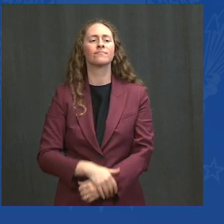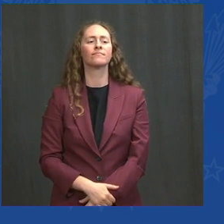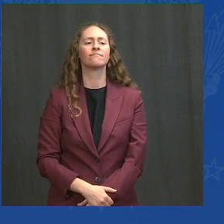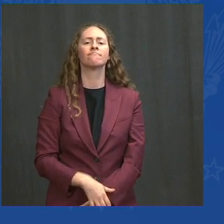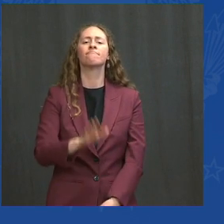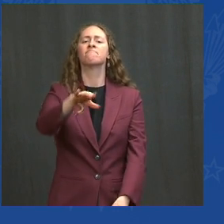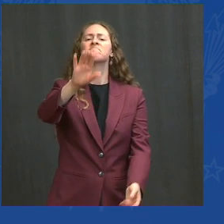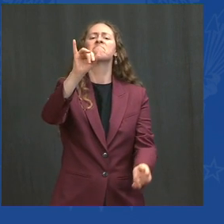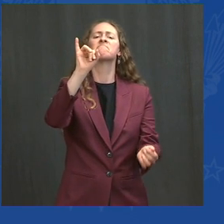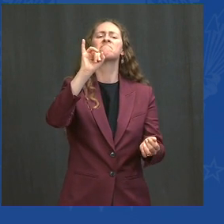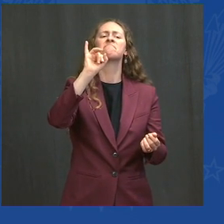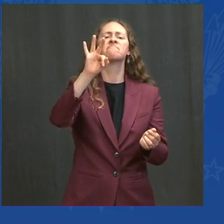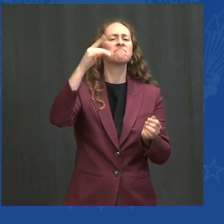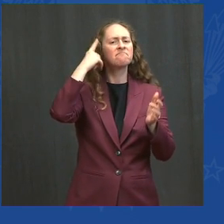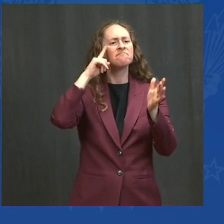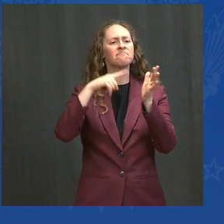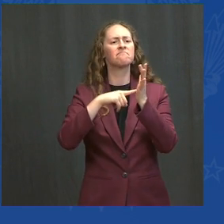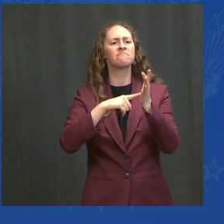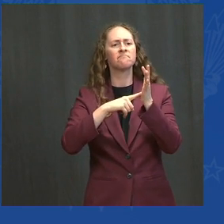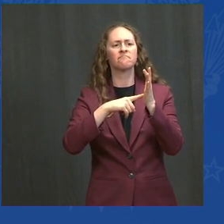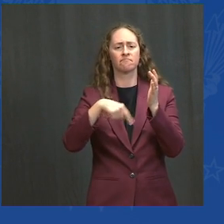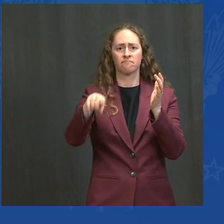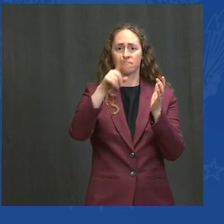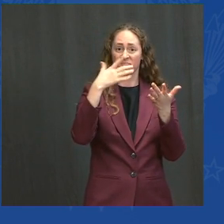if you have to pay taxes and you have a good income,